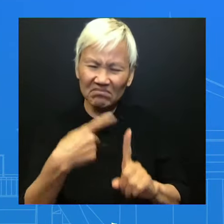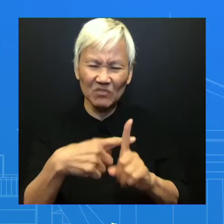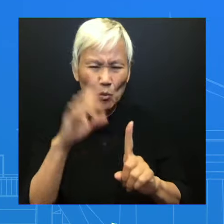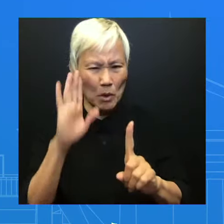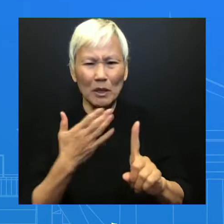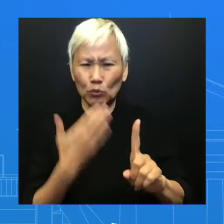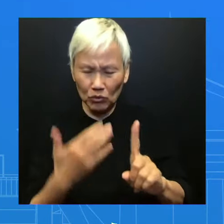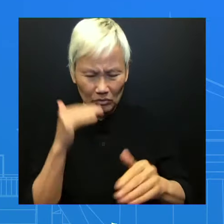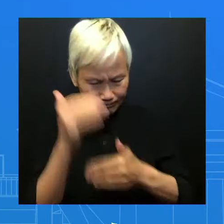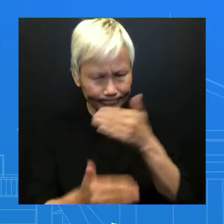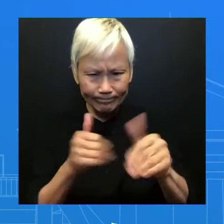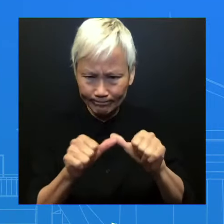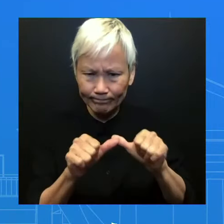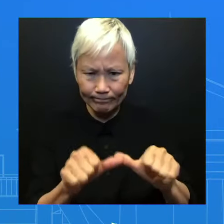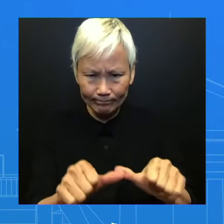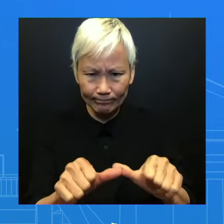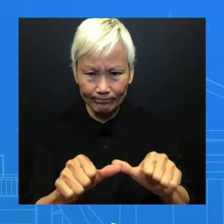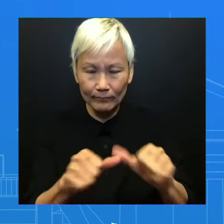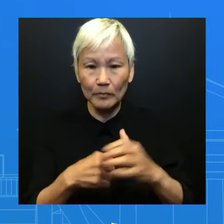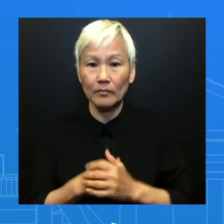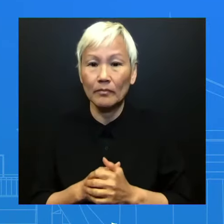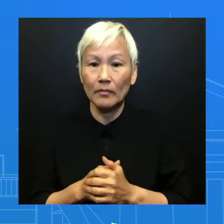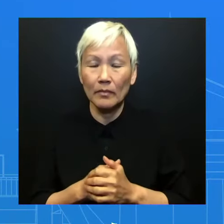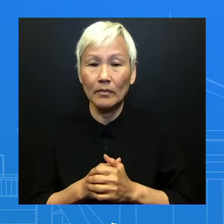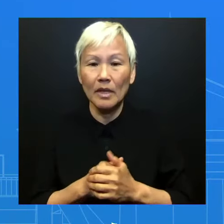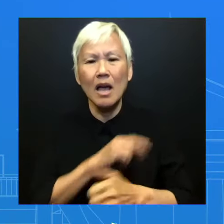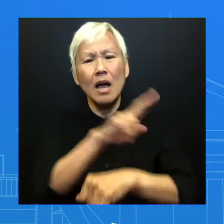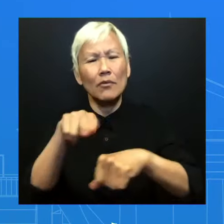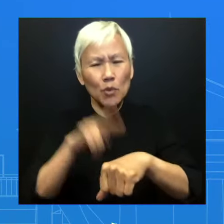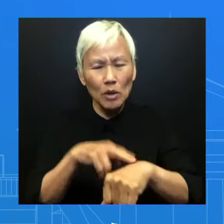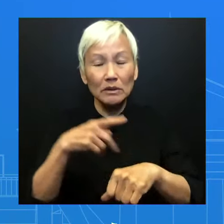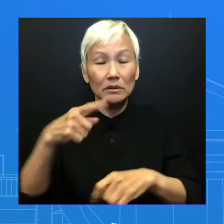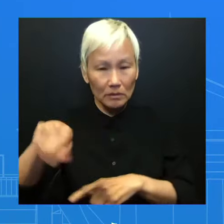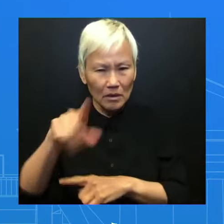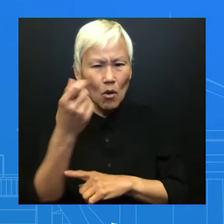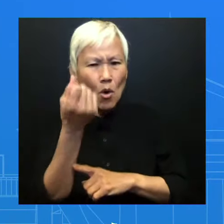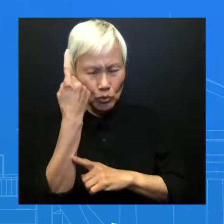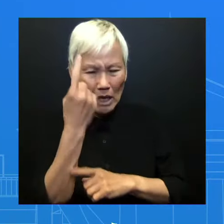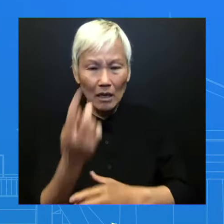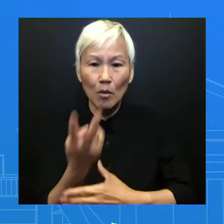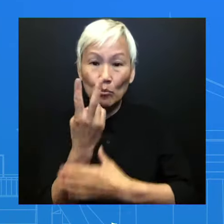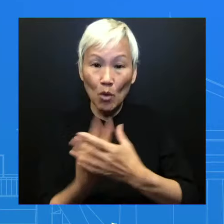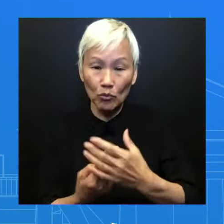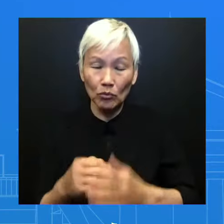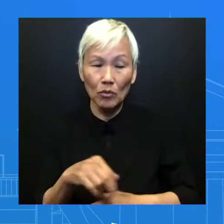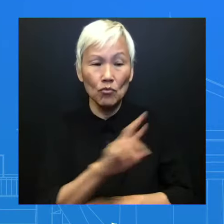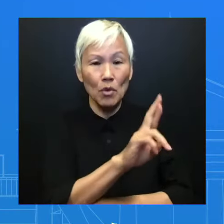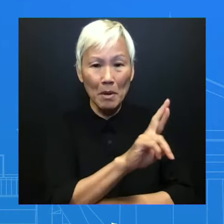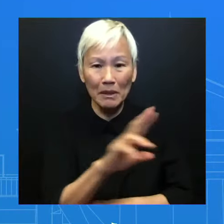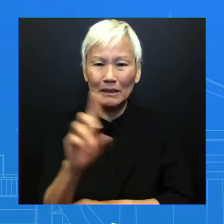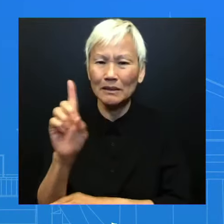is with a bipartisan, reasonable agreement on the budget that can win support from both sides --